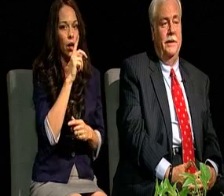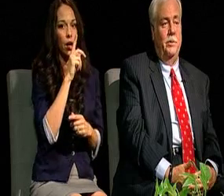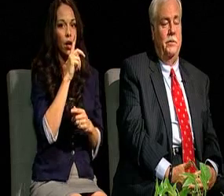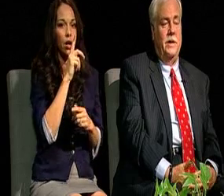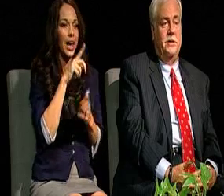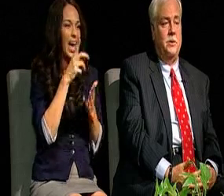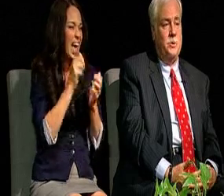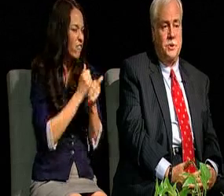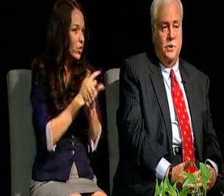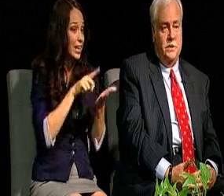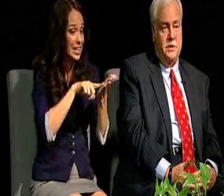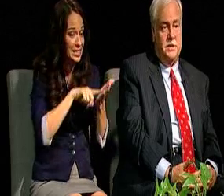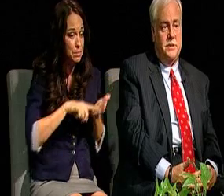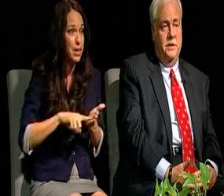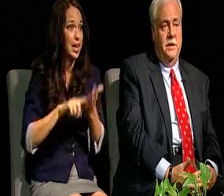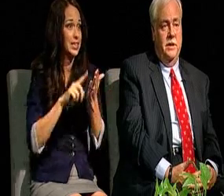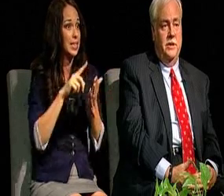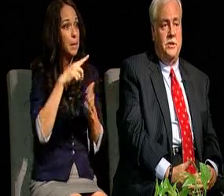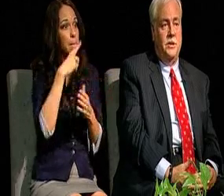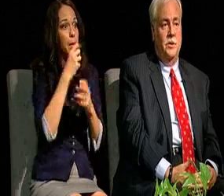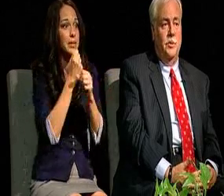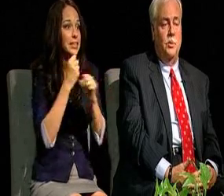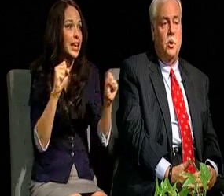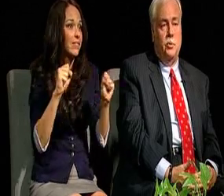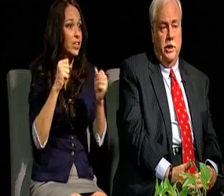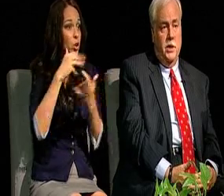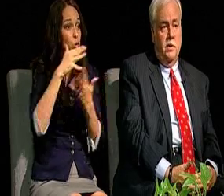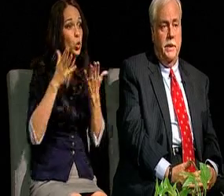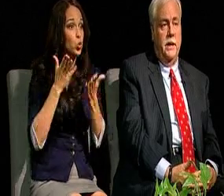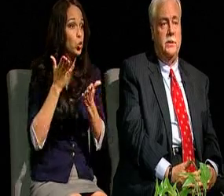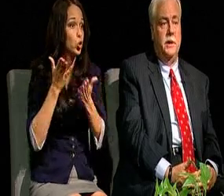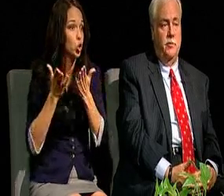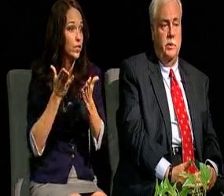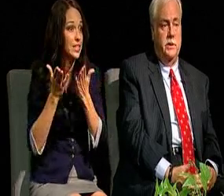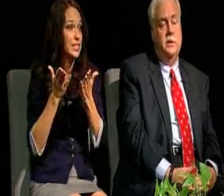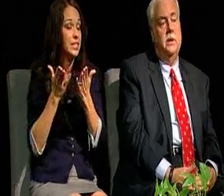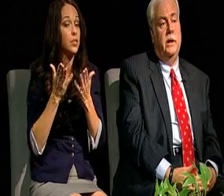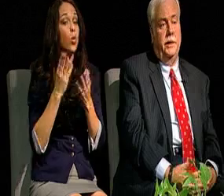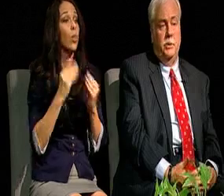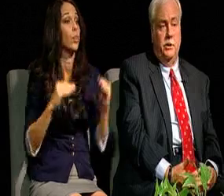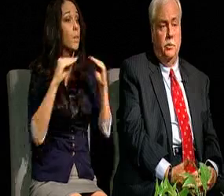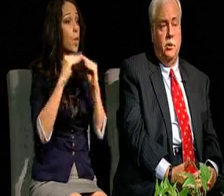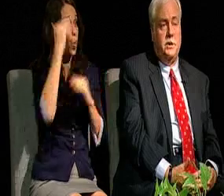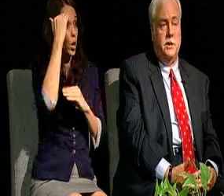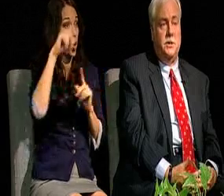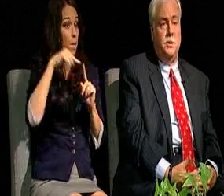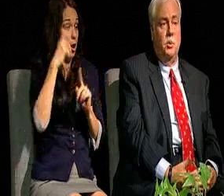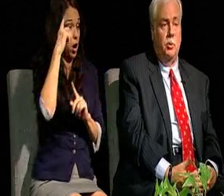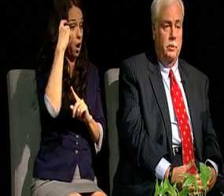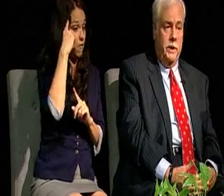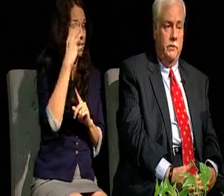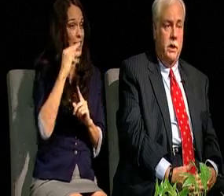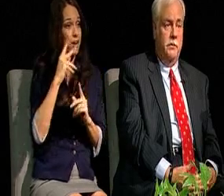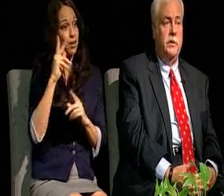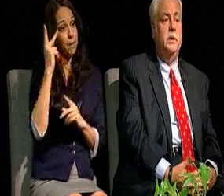It provides social services. And so the more we know about government and the political process, the more we'll be involved,